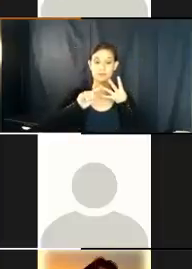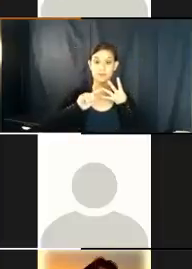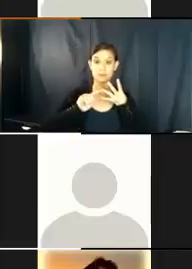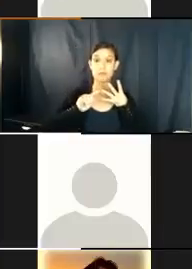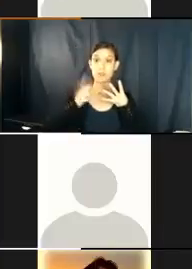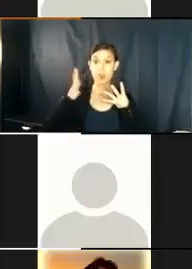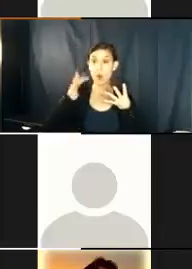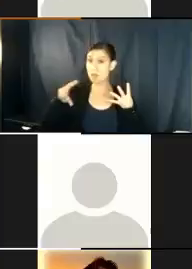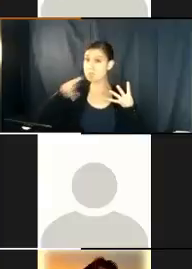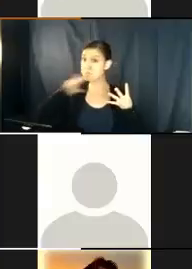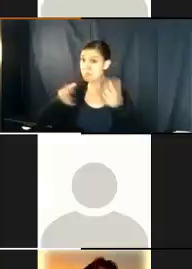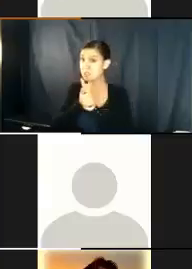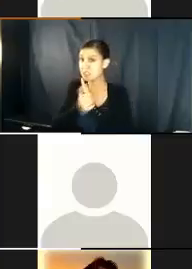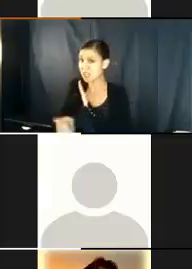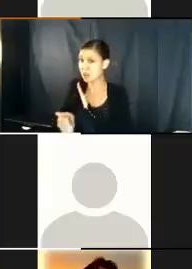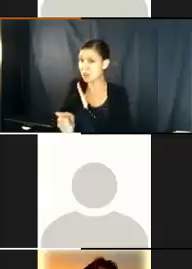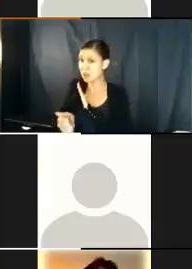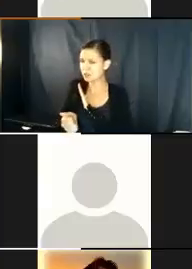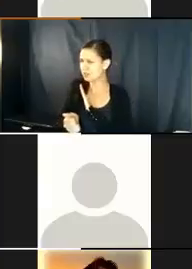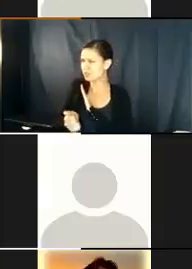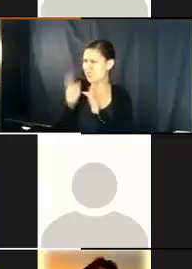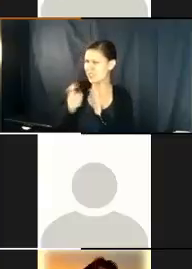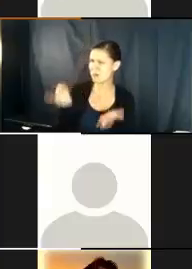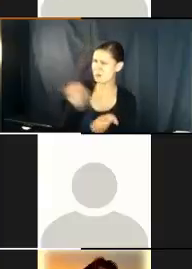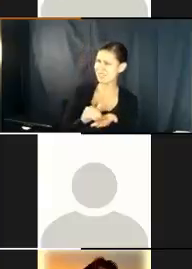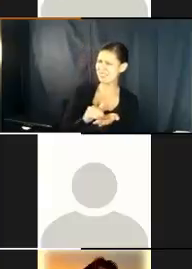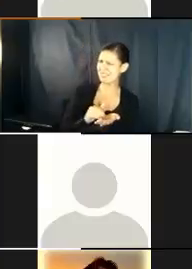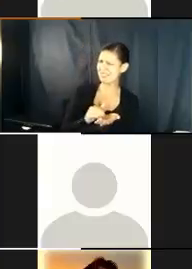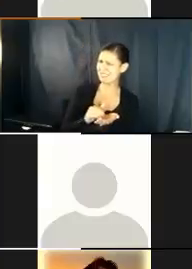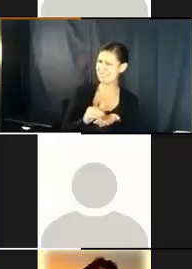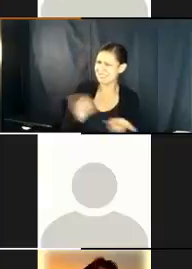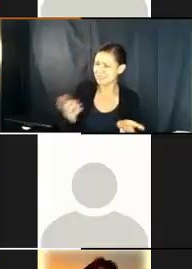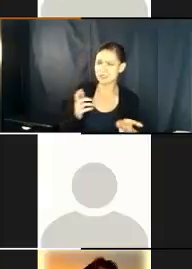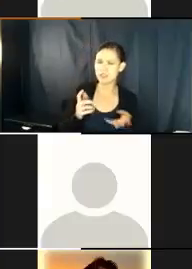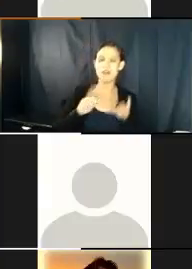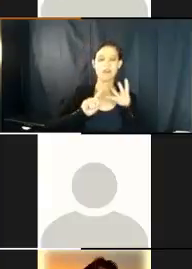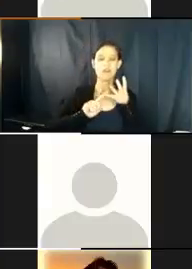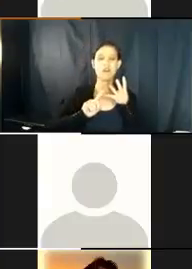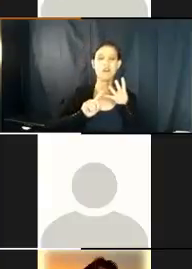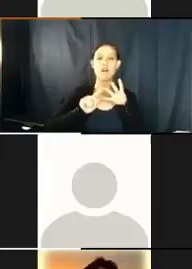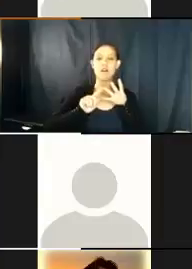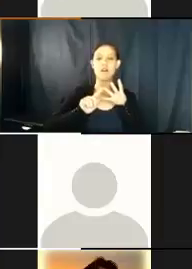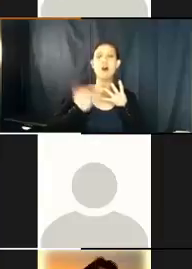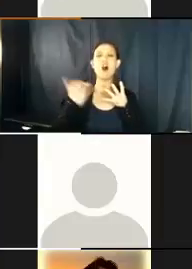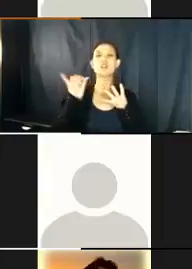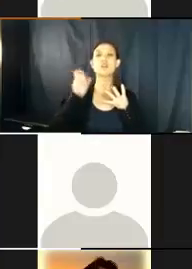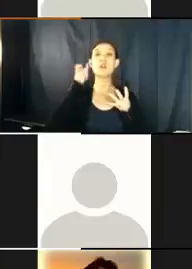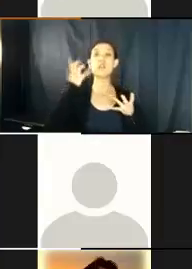And we'll get into mastery based learning in a minute. And also giving them the confidence to start with something that they know and then challenge